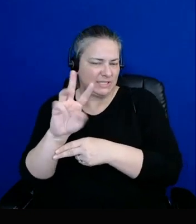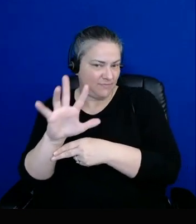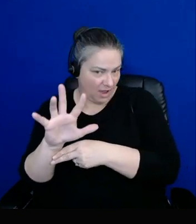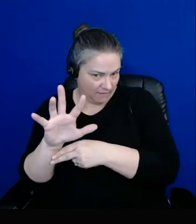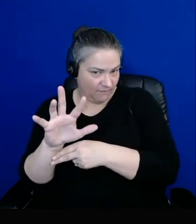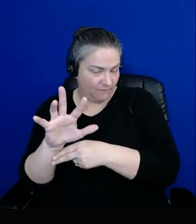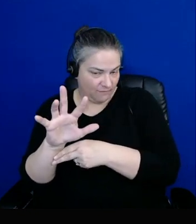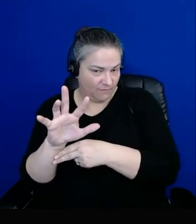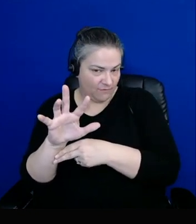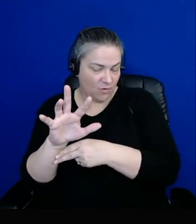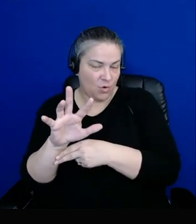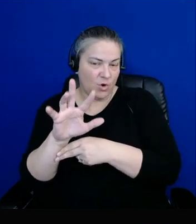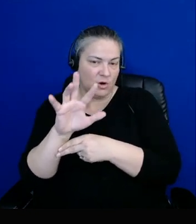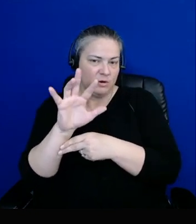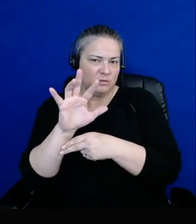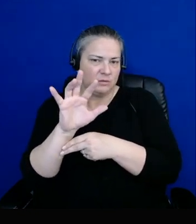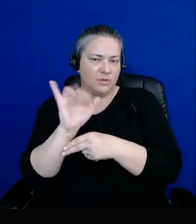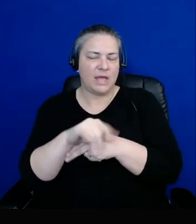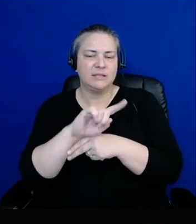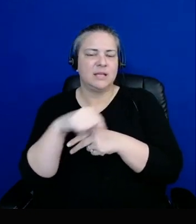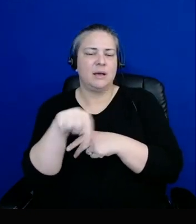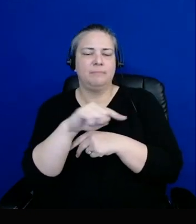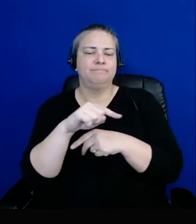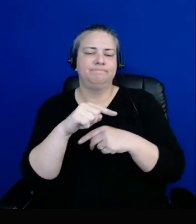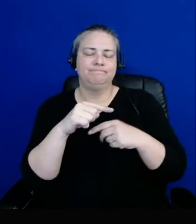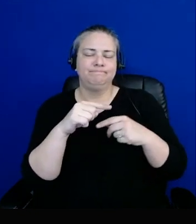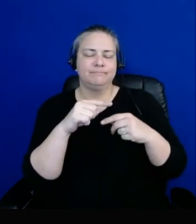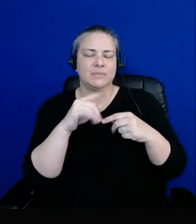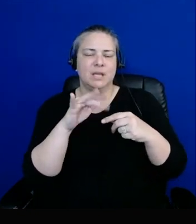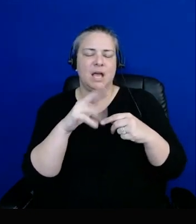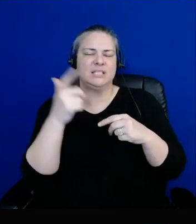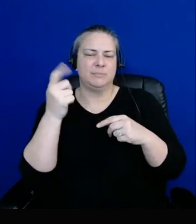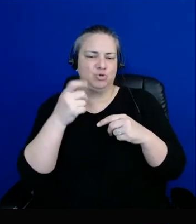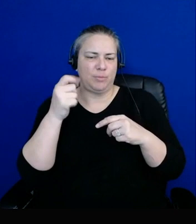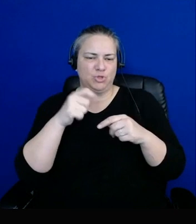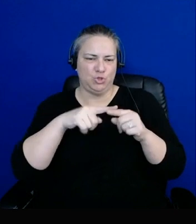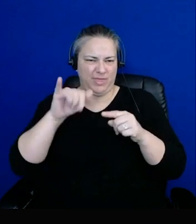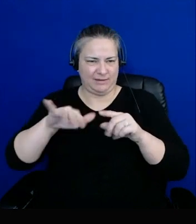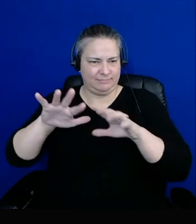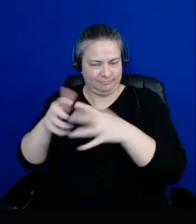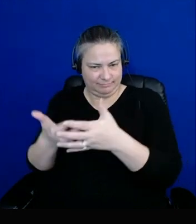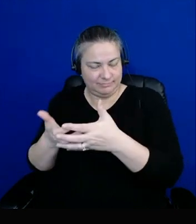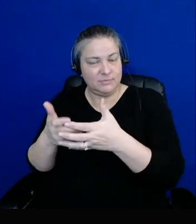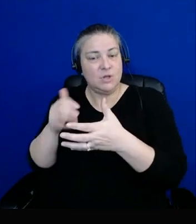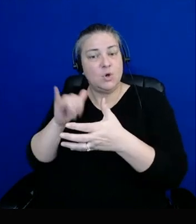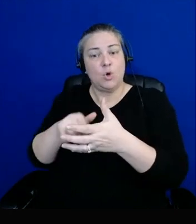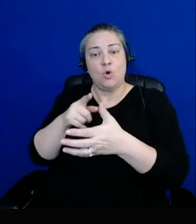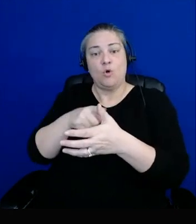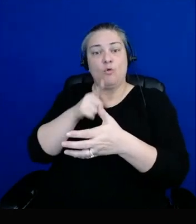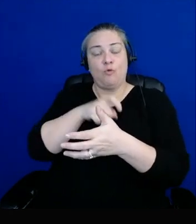365 or Visual Studio subscription. AppCenter allows us to build from sources, and test on